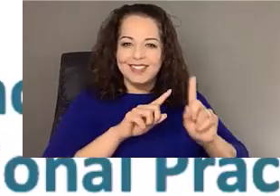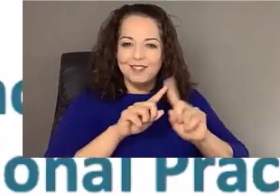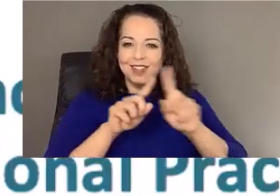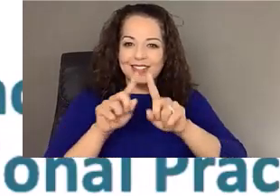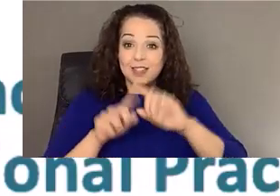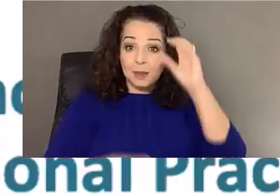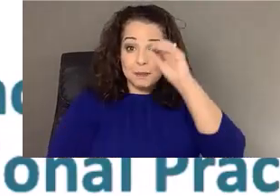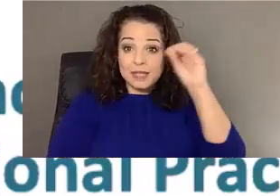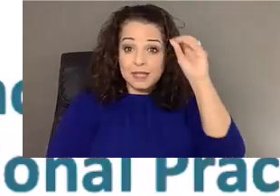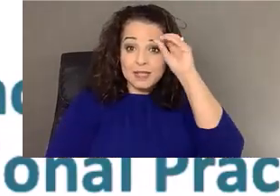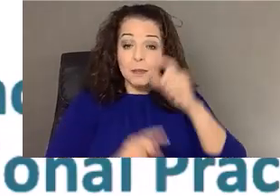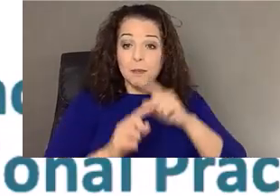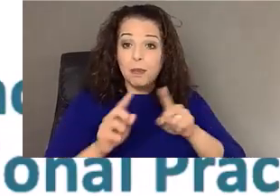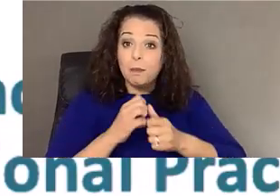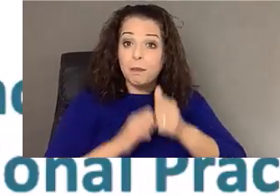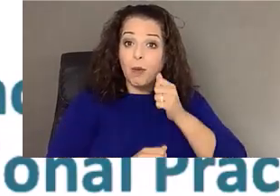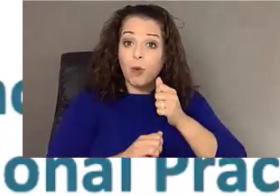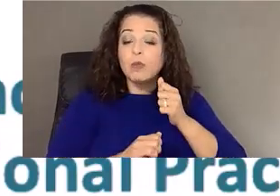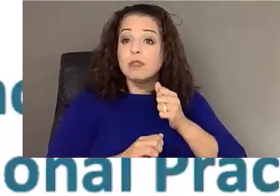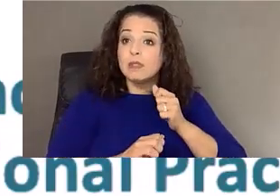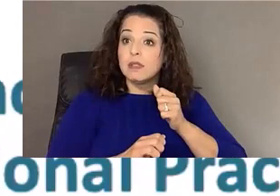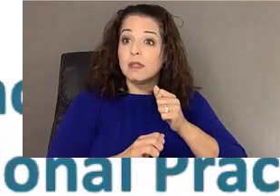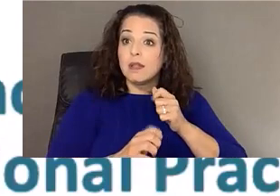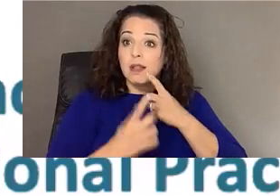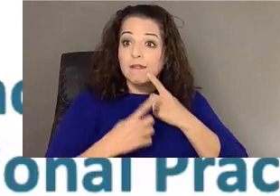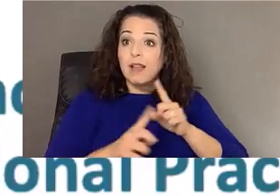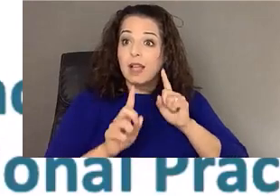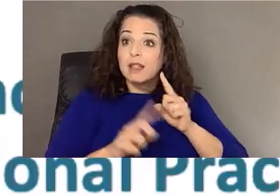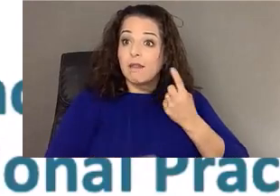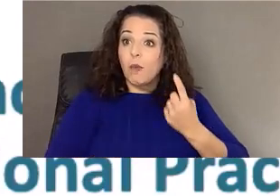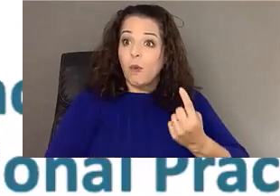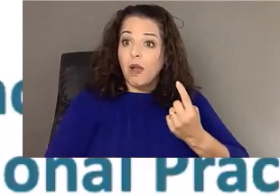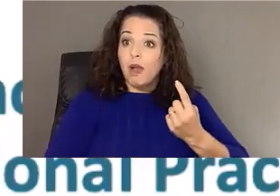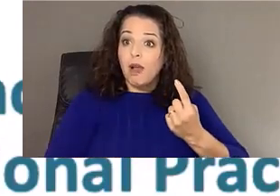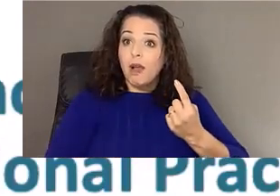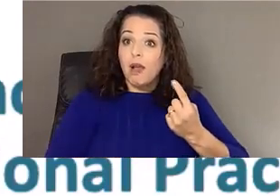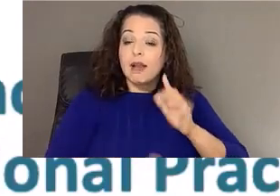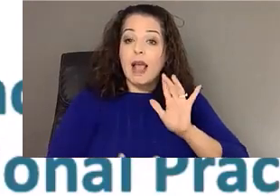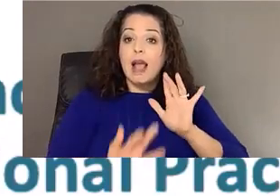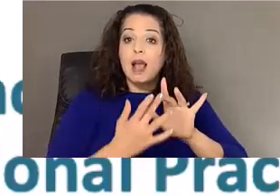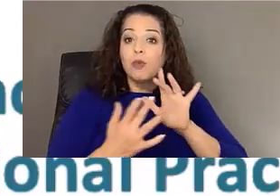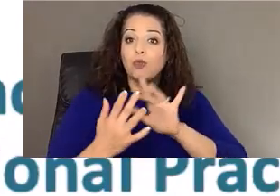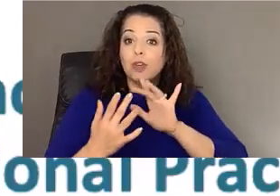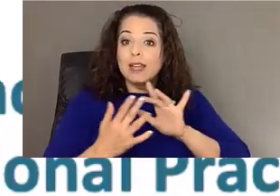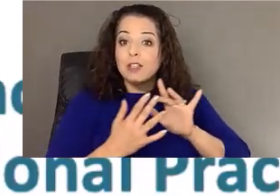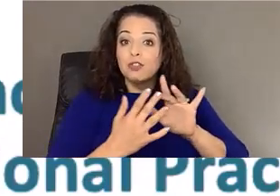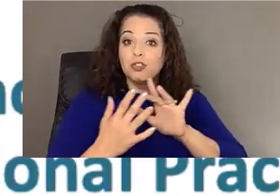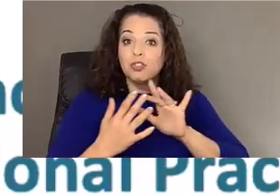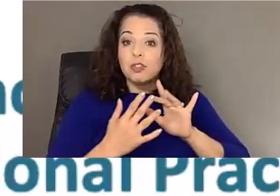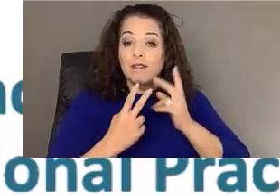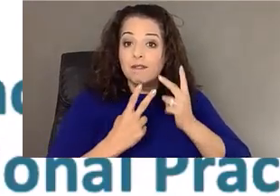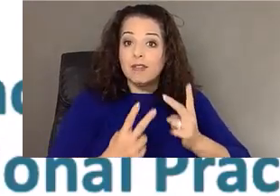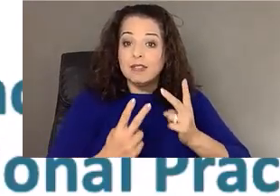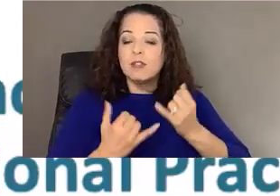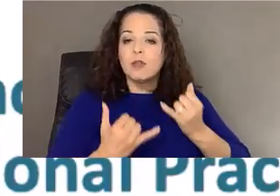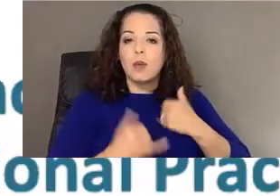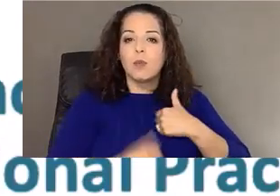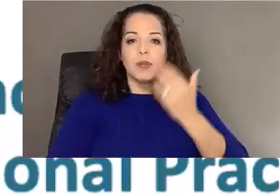But the most one is outreach visits. Great. So we're going to know now the right answer. Thank you, Elizabeth.